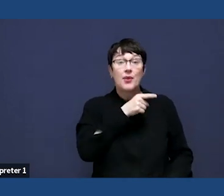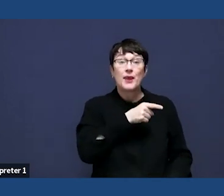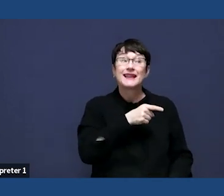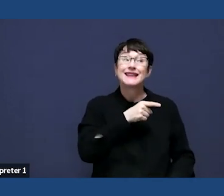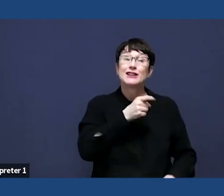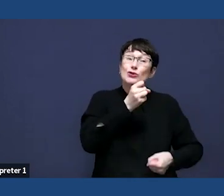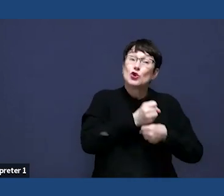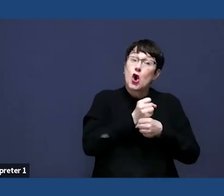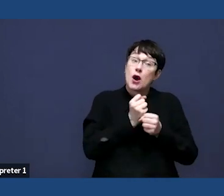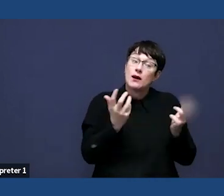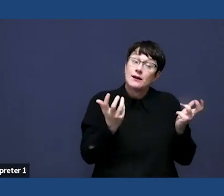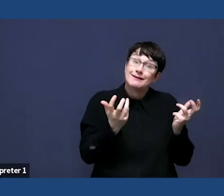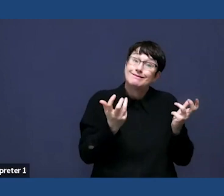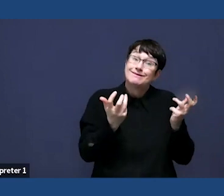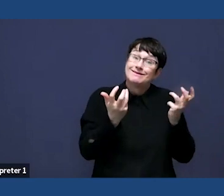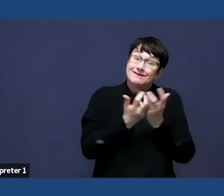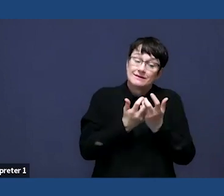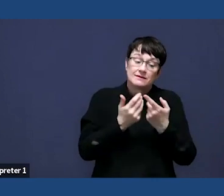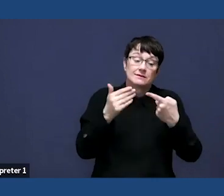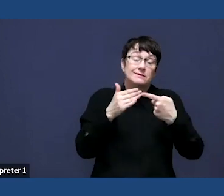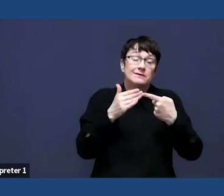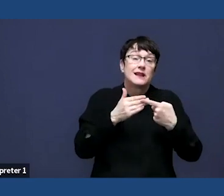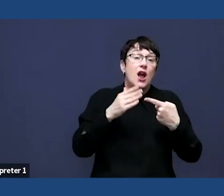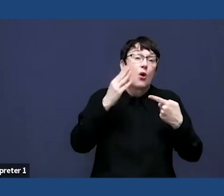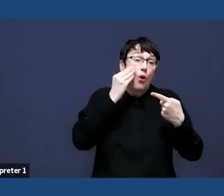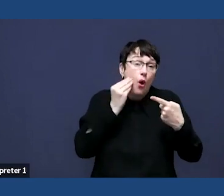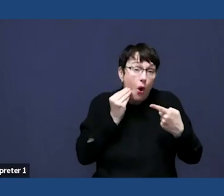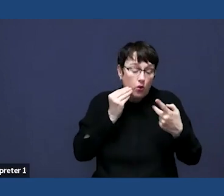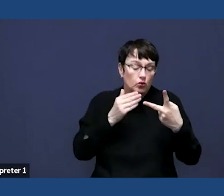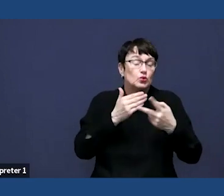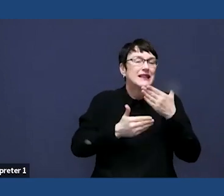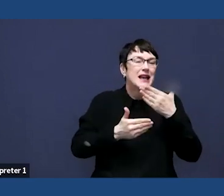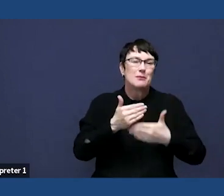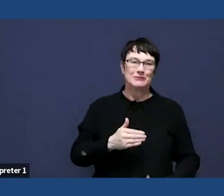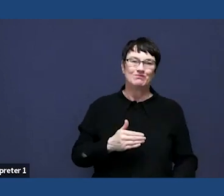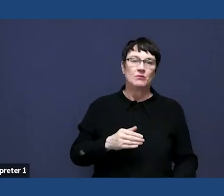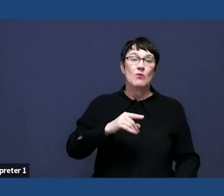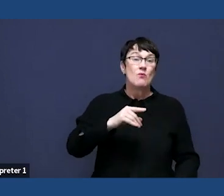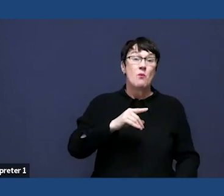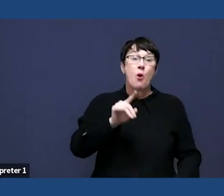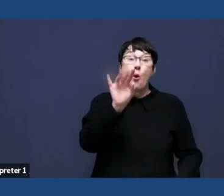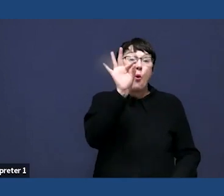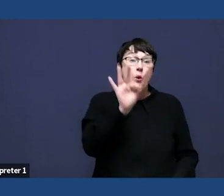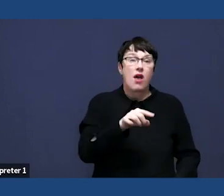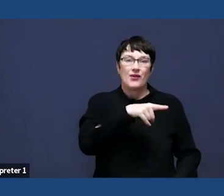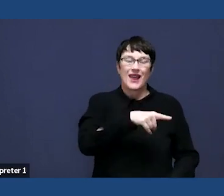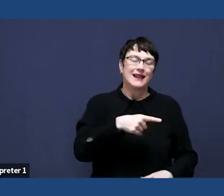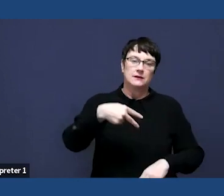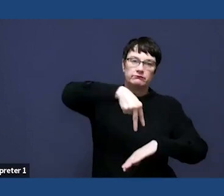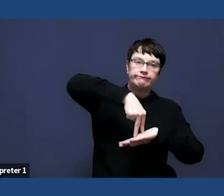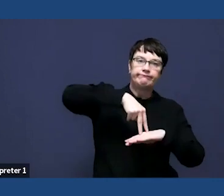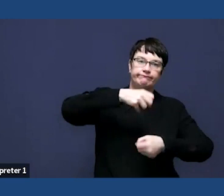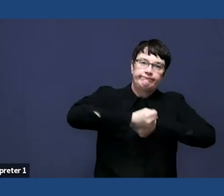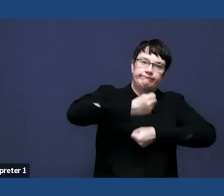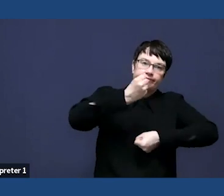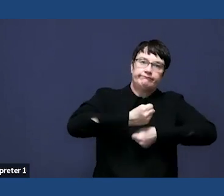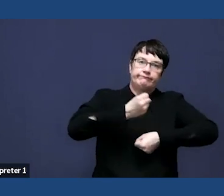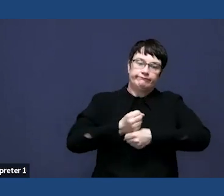was so physically demanding in nature. It required standing on your feet all day and highly physical tasks in food service.